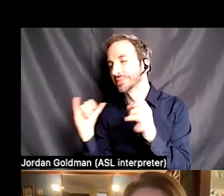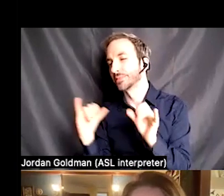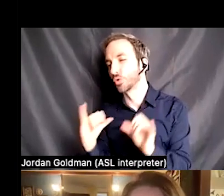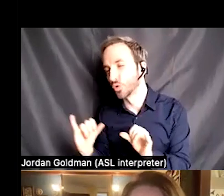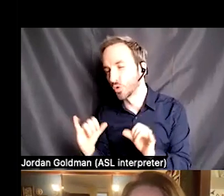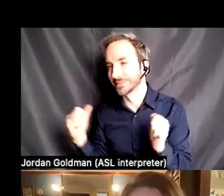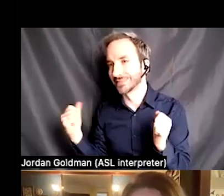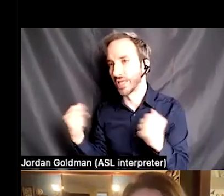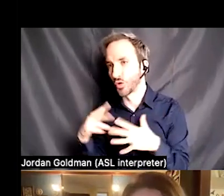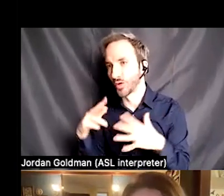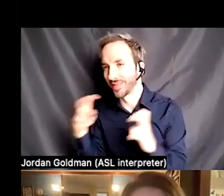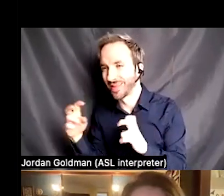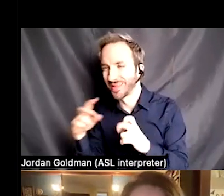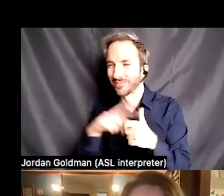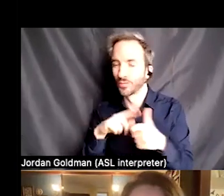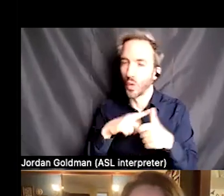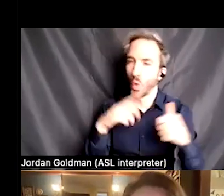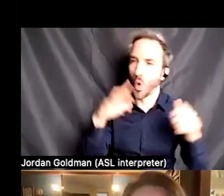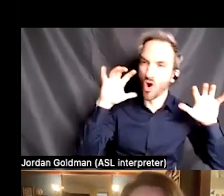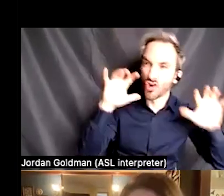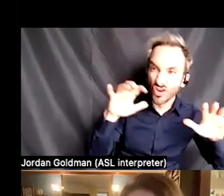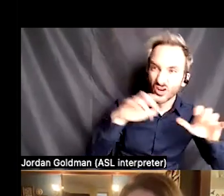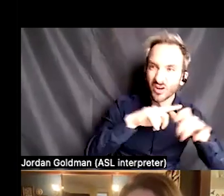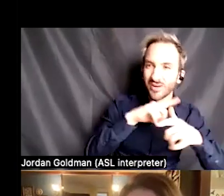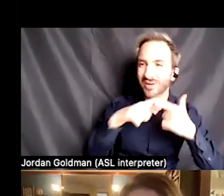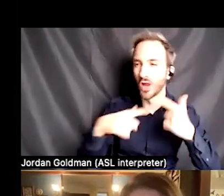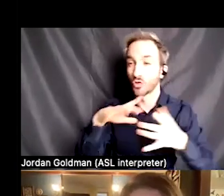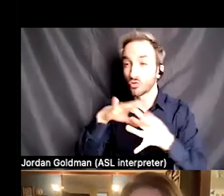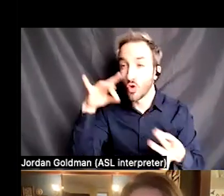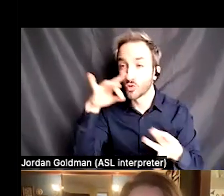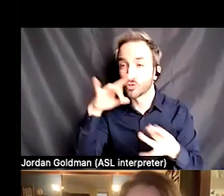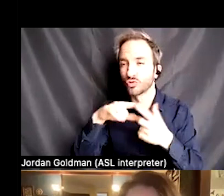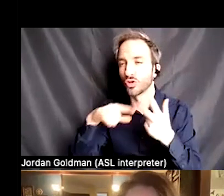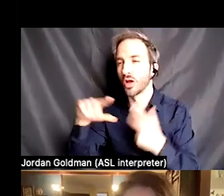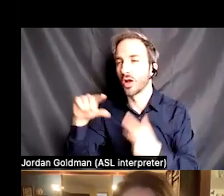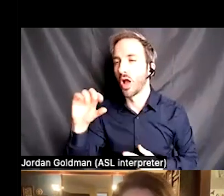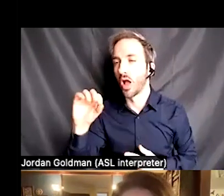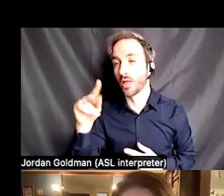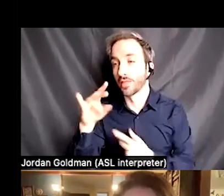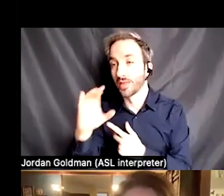we're looking at ghost stories, we're looking at Gothic, and all things occult and supernatural.